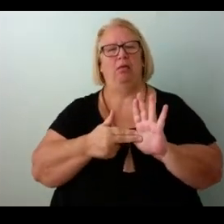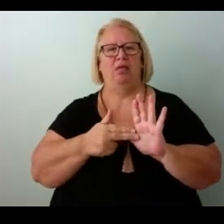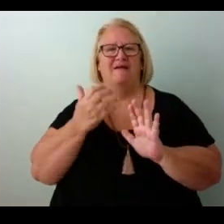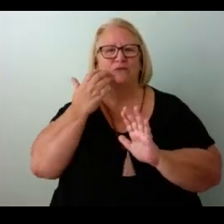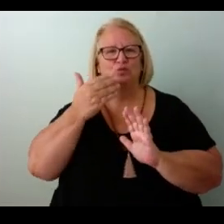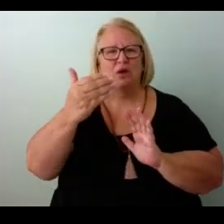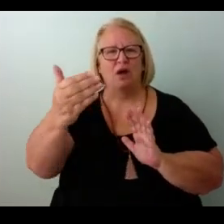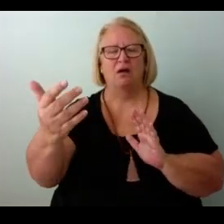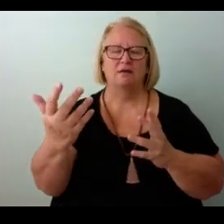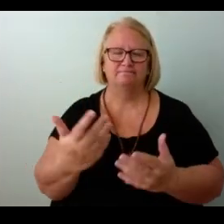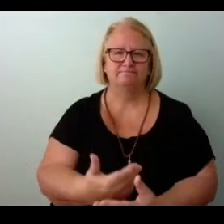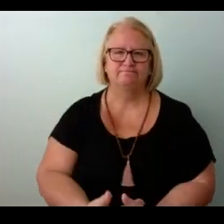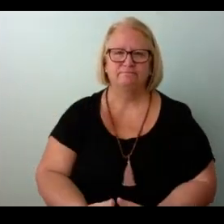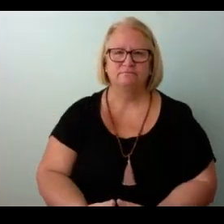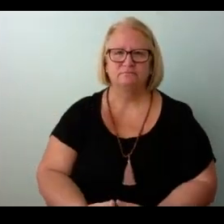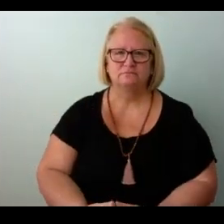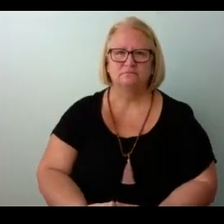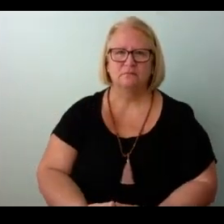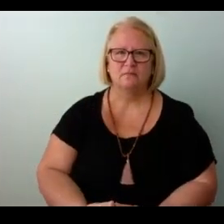That leaves negotiating.